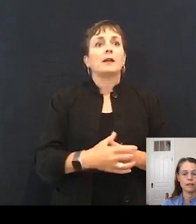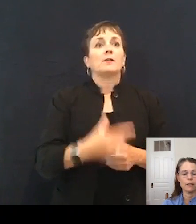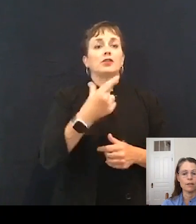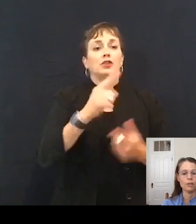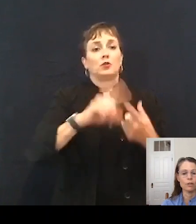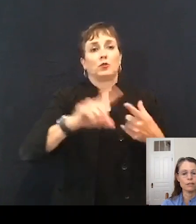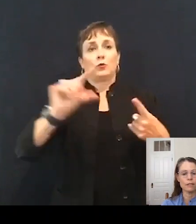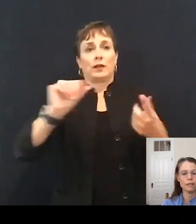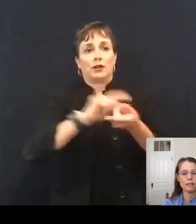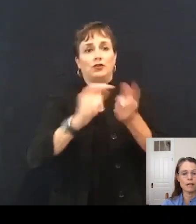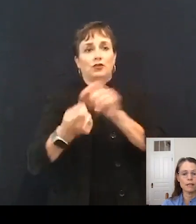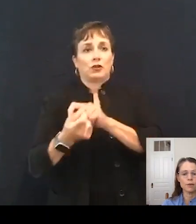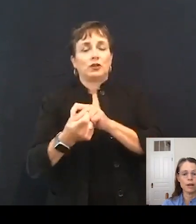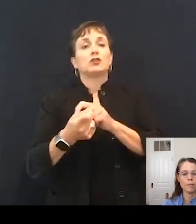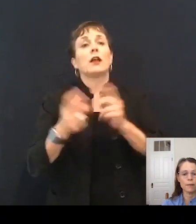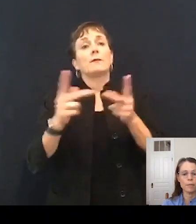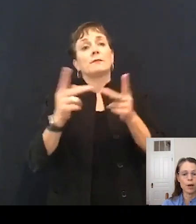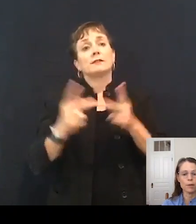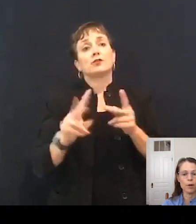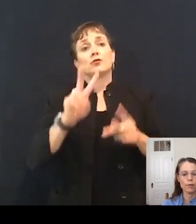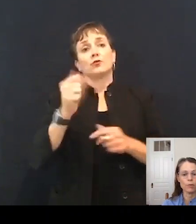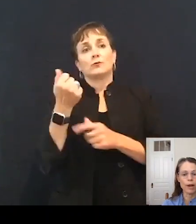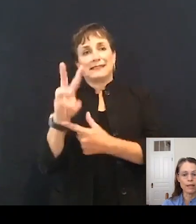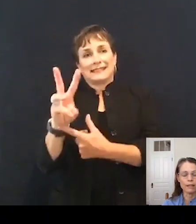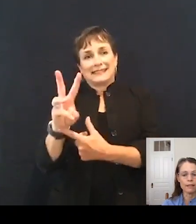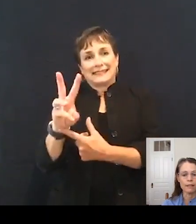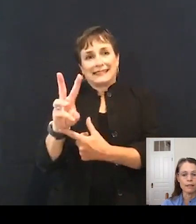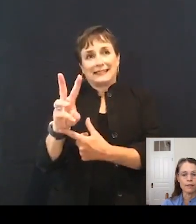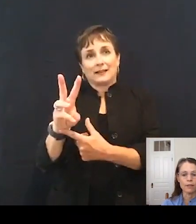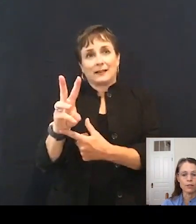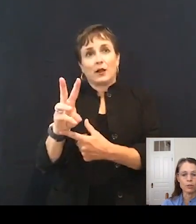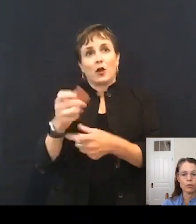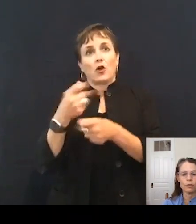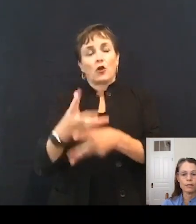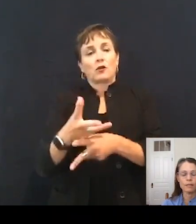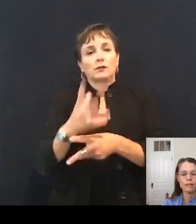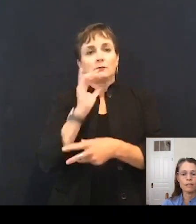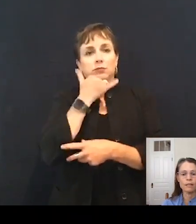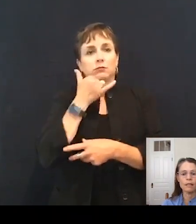You can see in the diagram at the bottom on the right, that the 216A